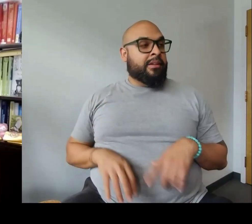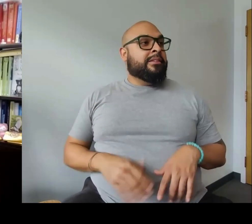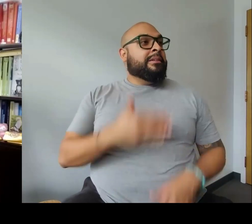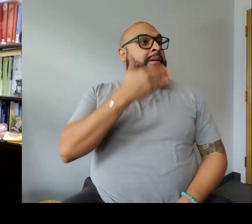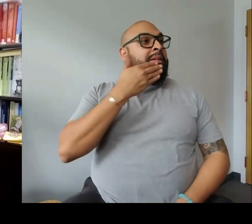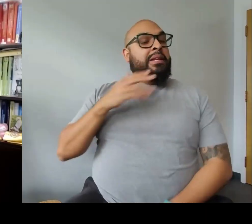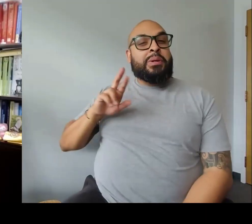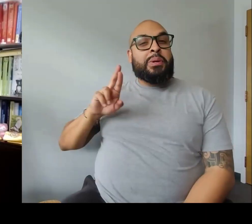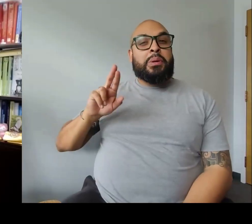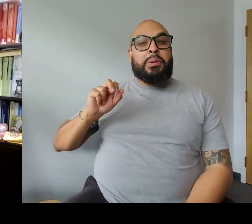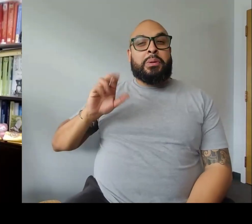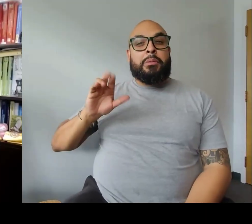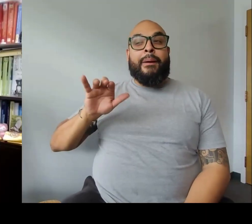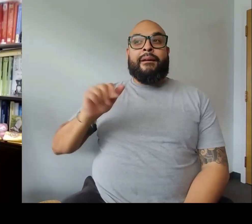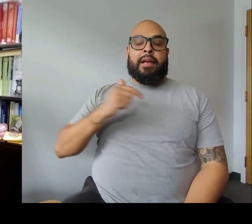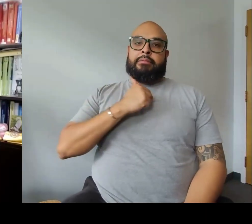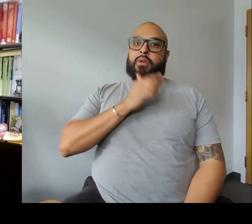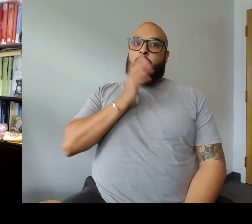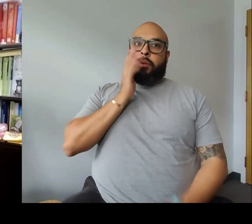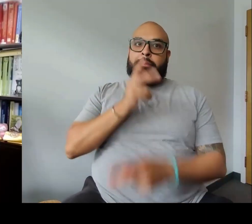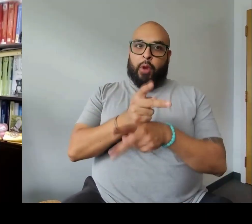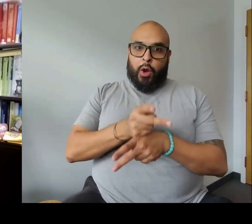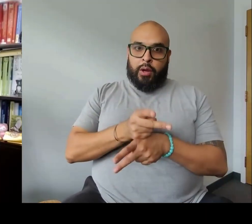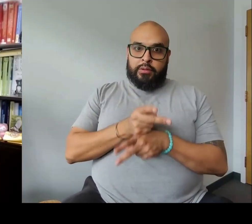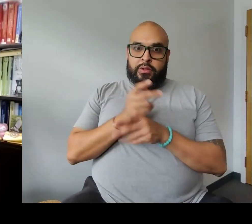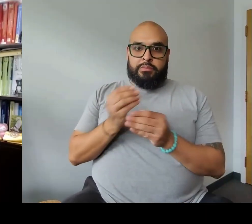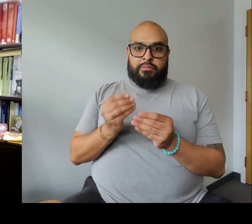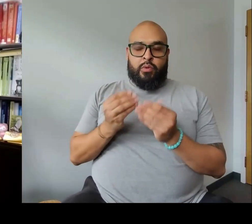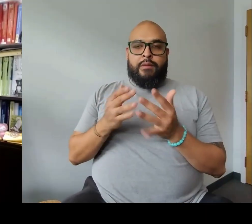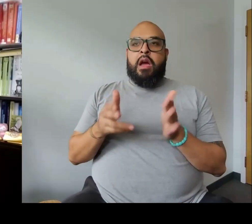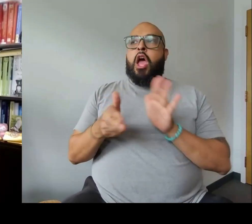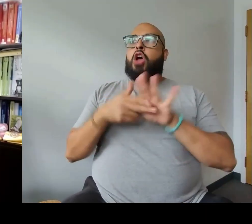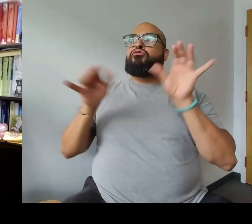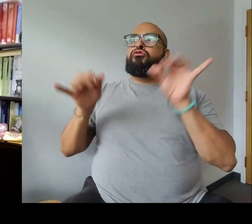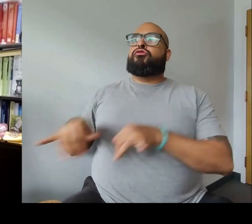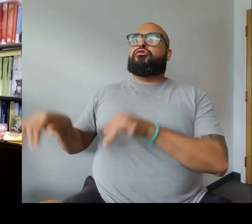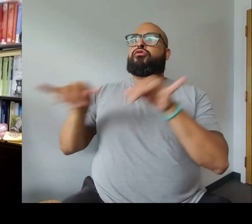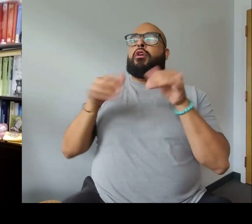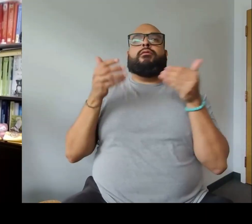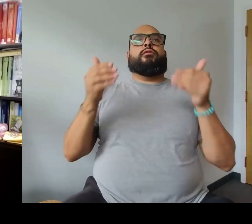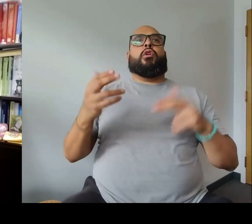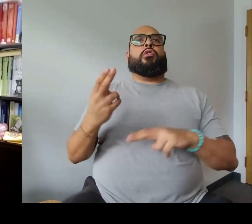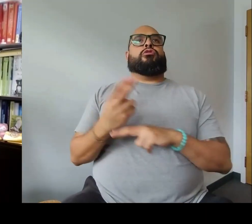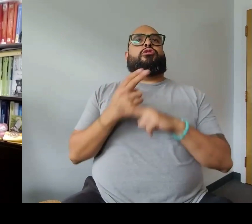So I would be cautious of providing a blanket statement of just doing verbal standardized testing.